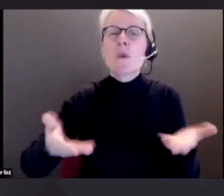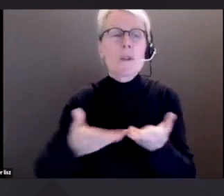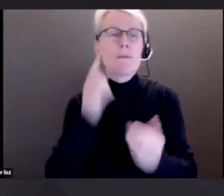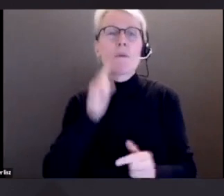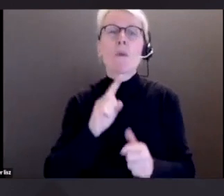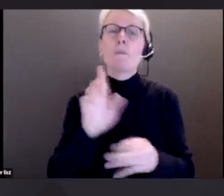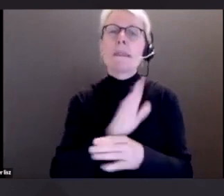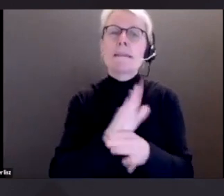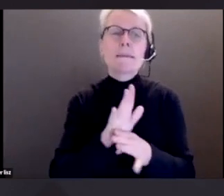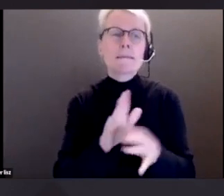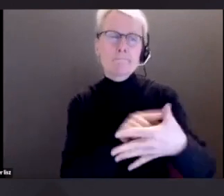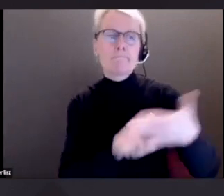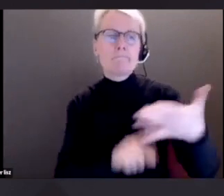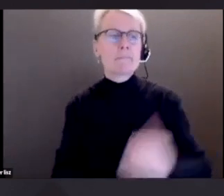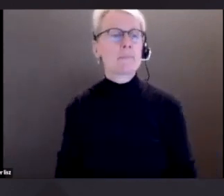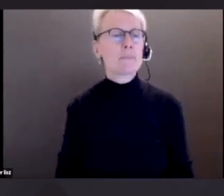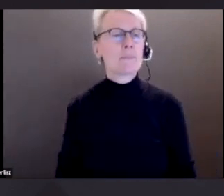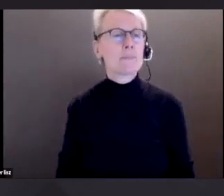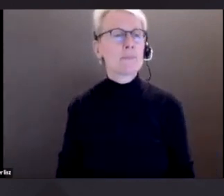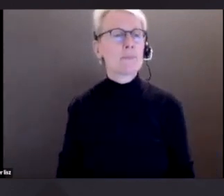I would like to briefly share some resources that may be